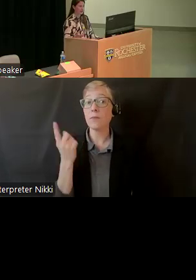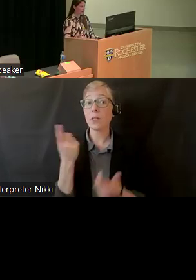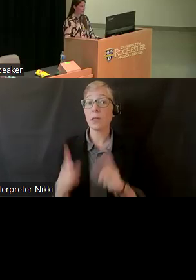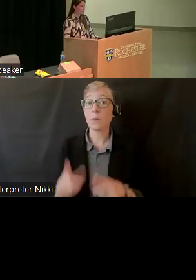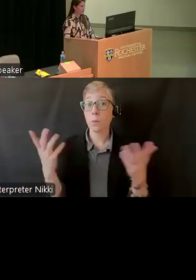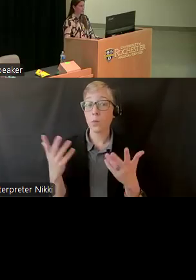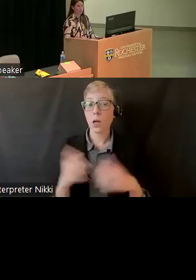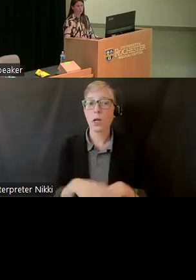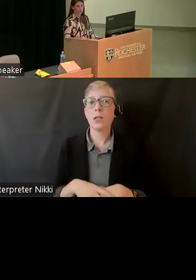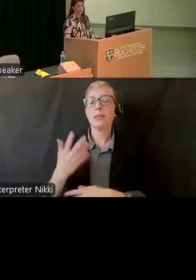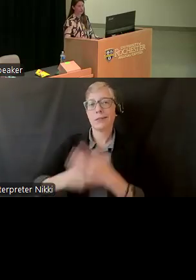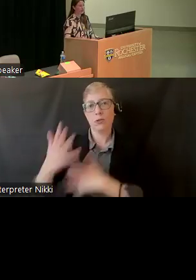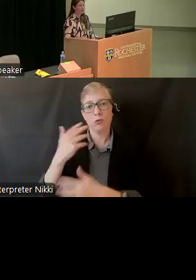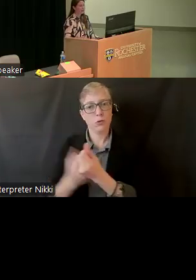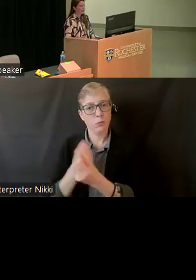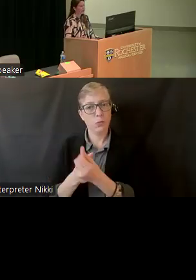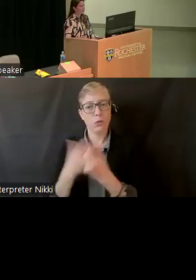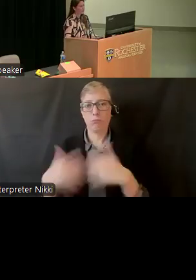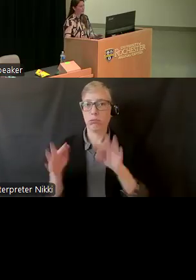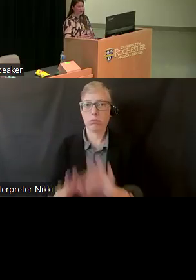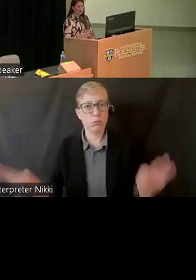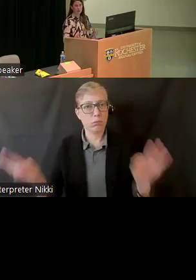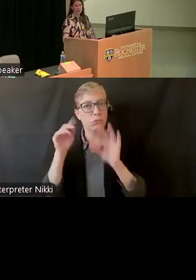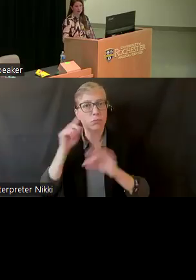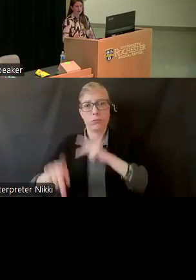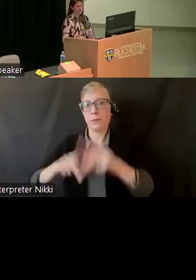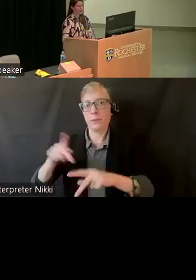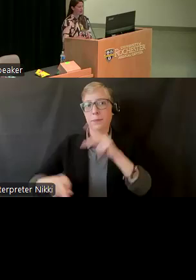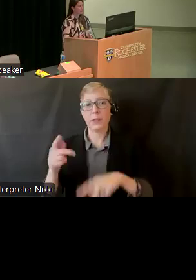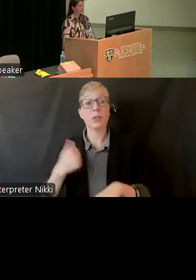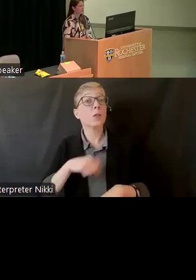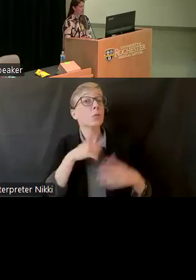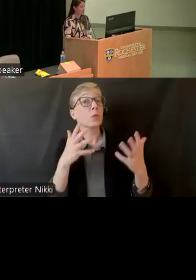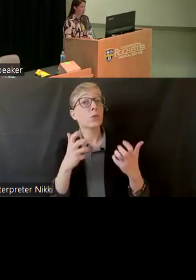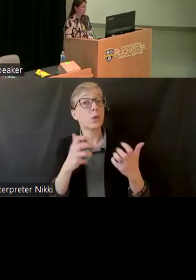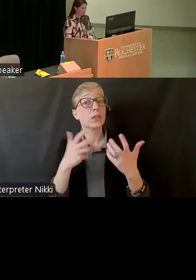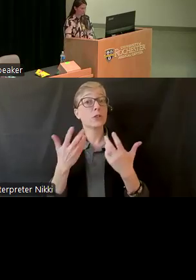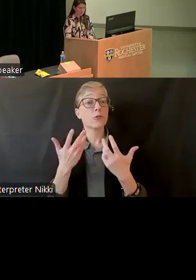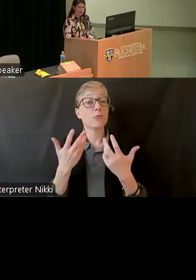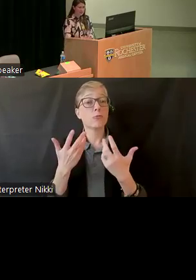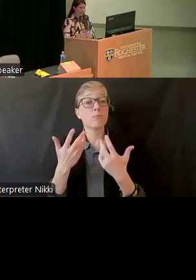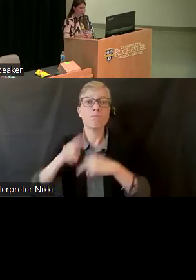incredibly beneficial for folks and we wanted to help build upon that sense of belonging especially